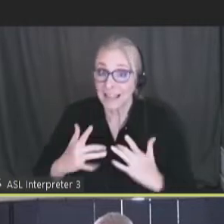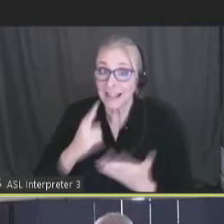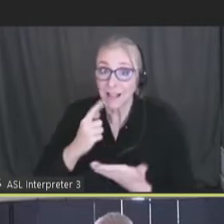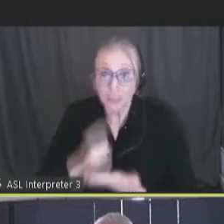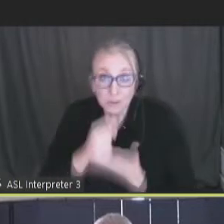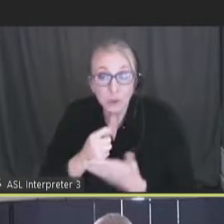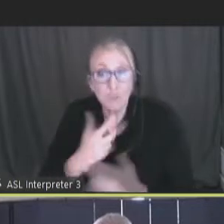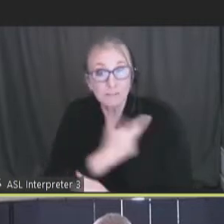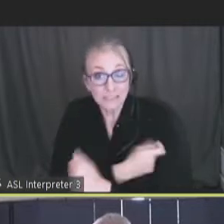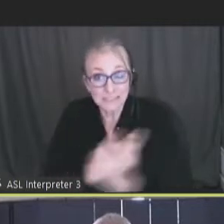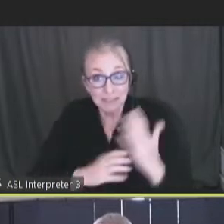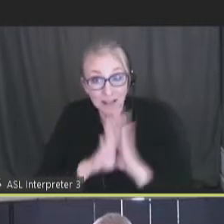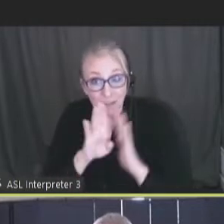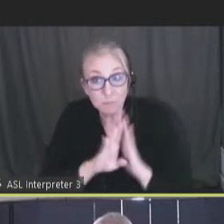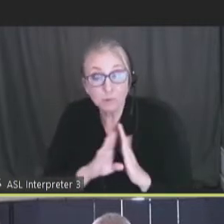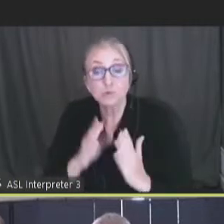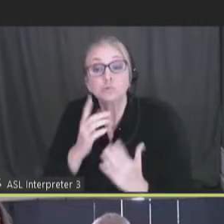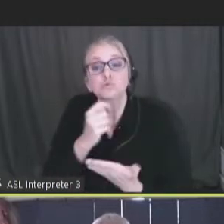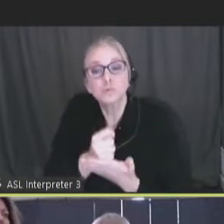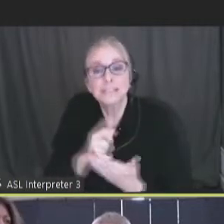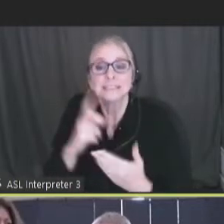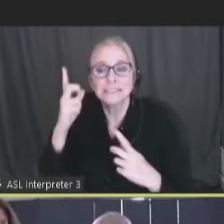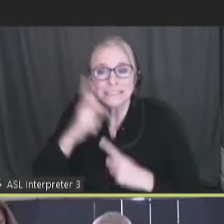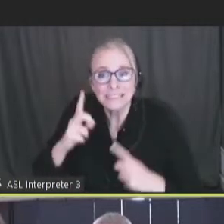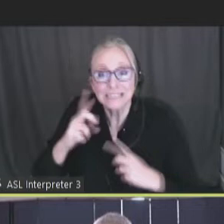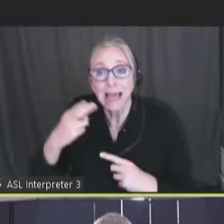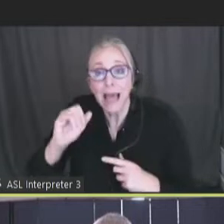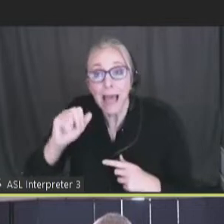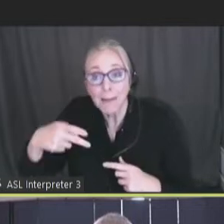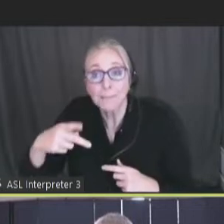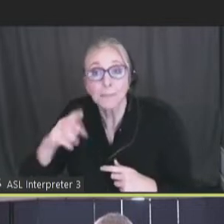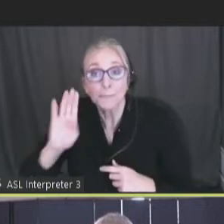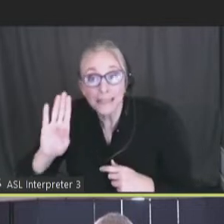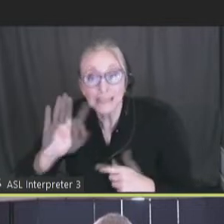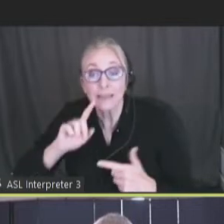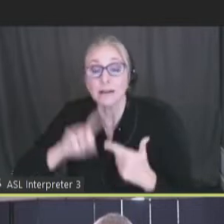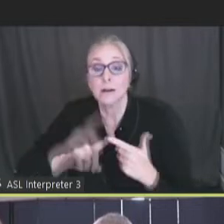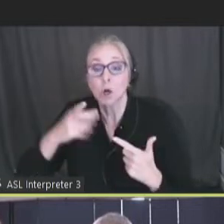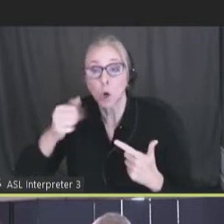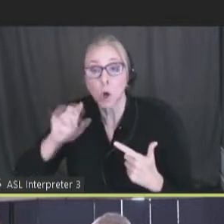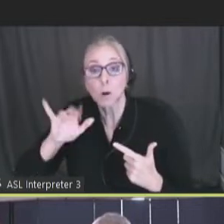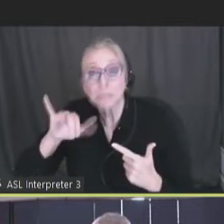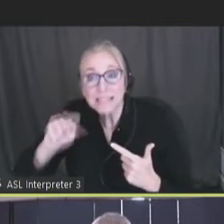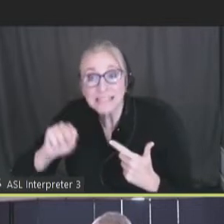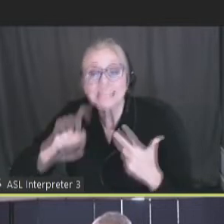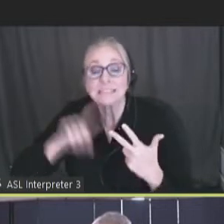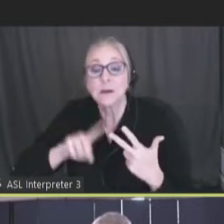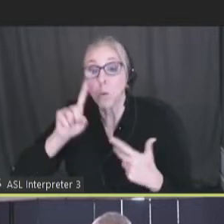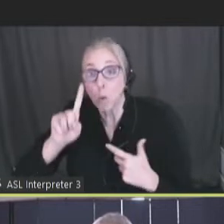development to treat diseases such as hepatitis B, herpes simplex virus types one and two,